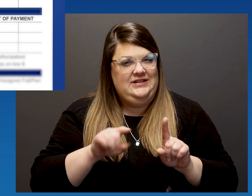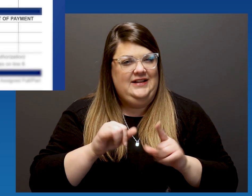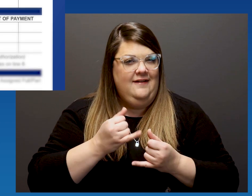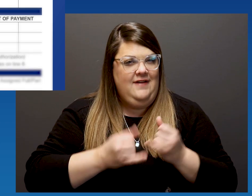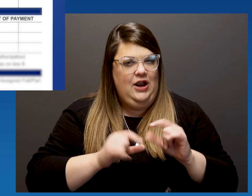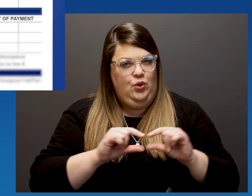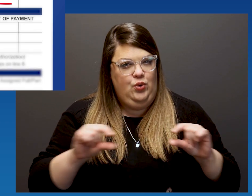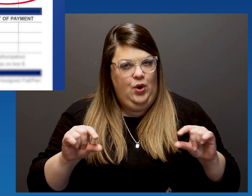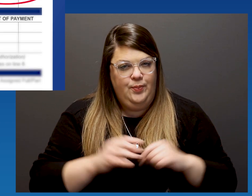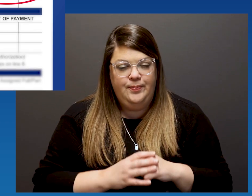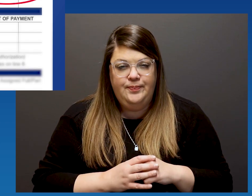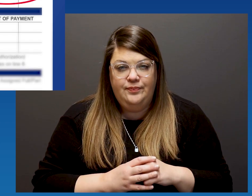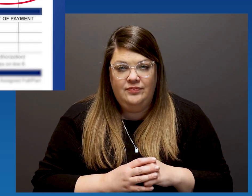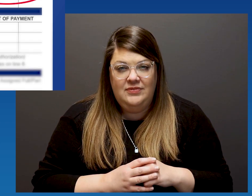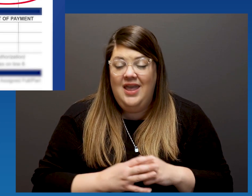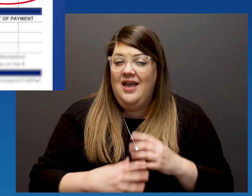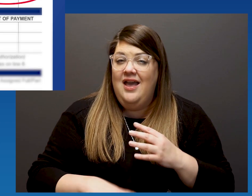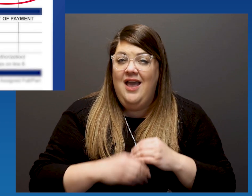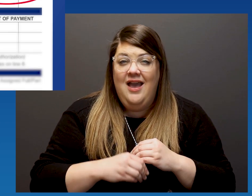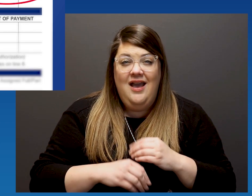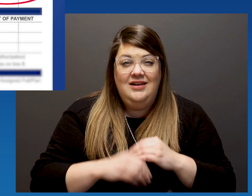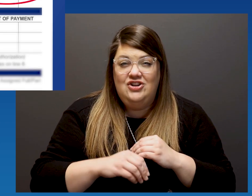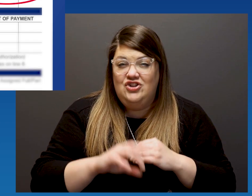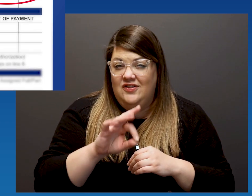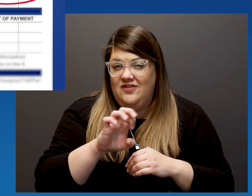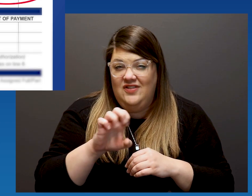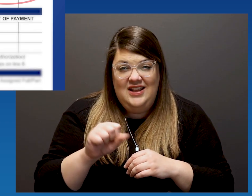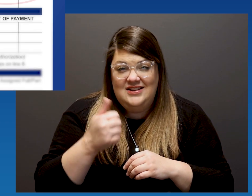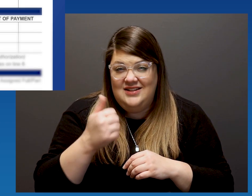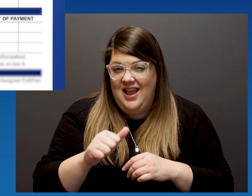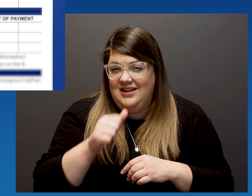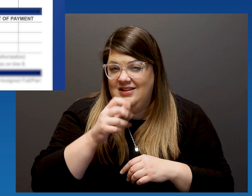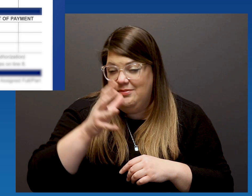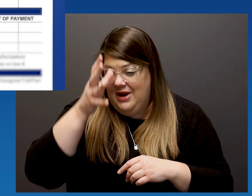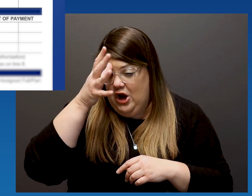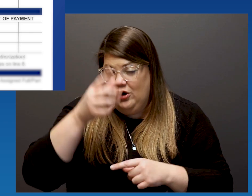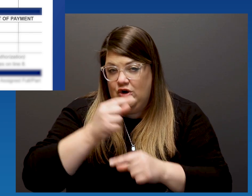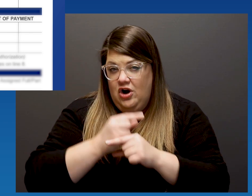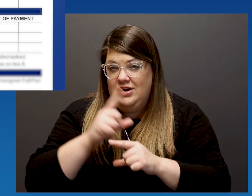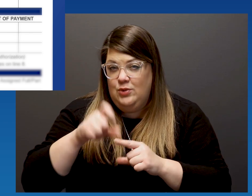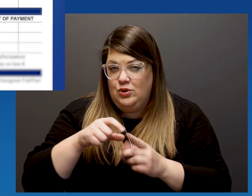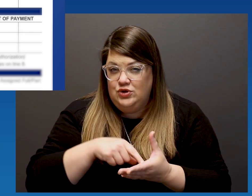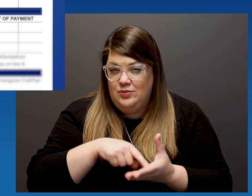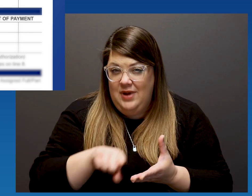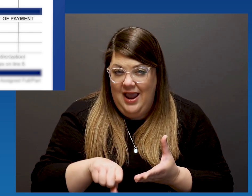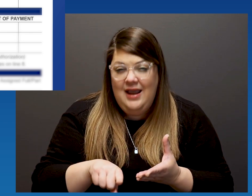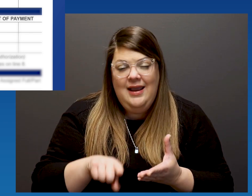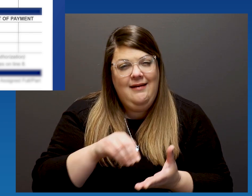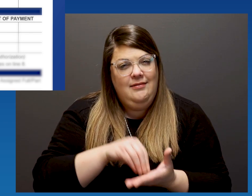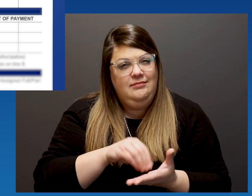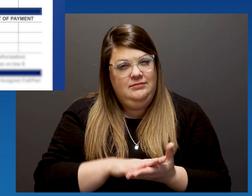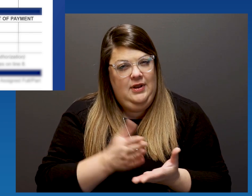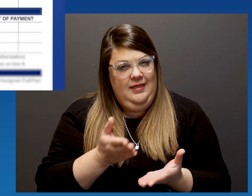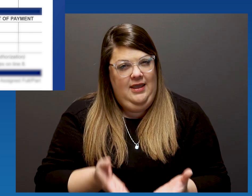List any additional fees the parent or guardian is responsible to pay in the parent guardians responsible daily charges section